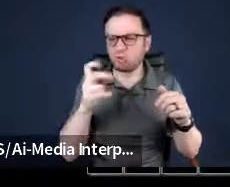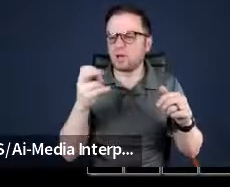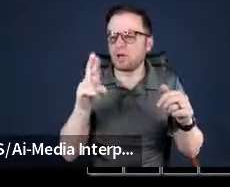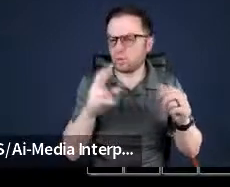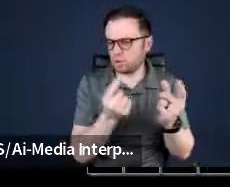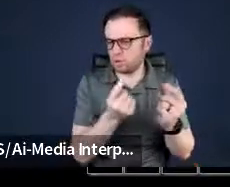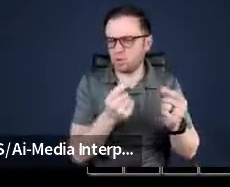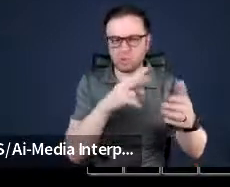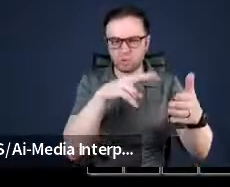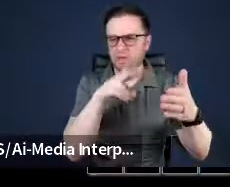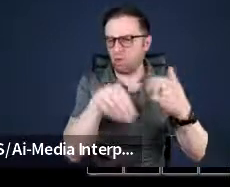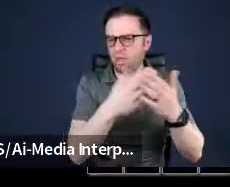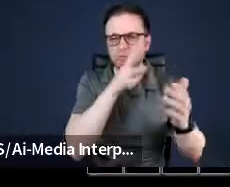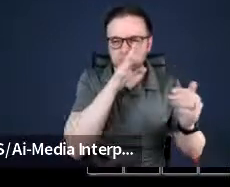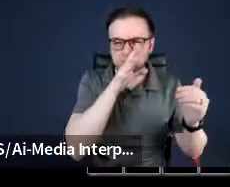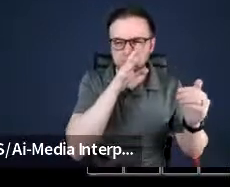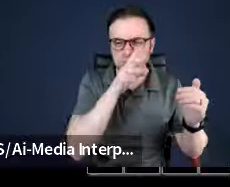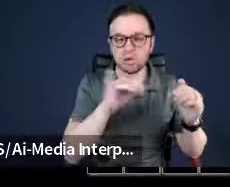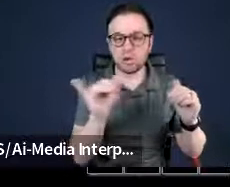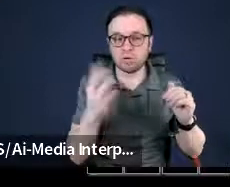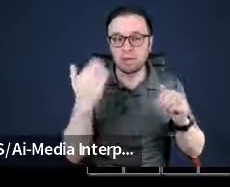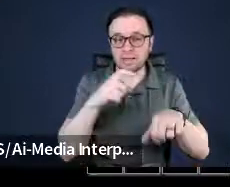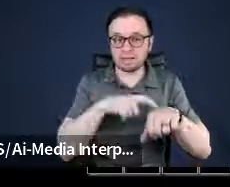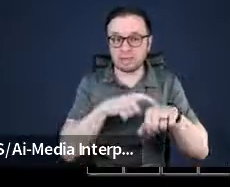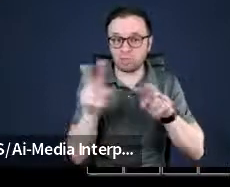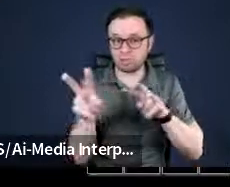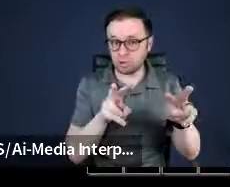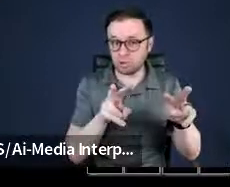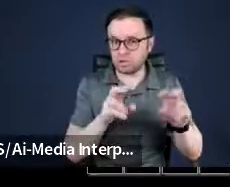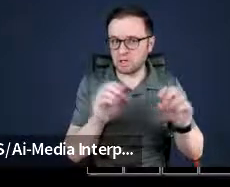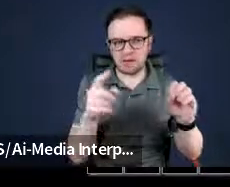is saying what the output would be so this is what a screen reader would read